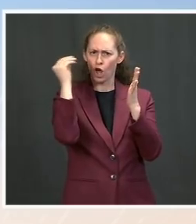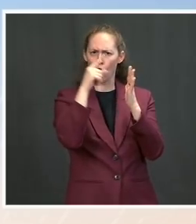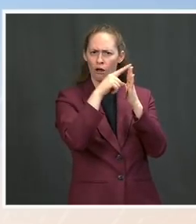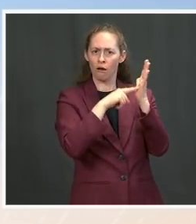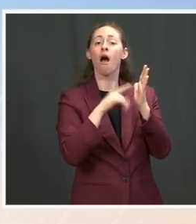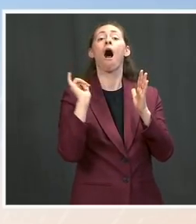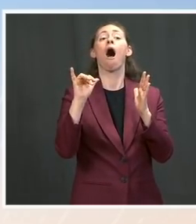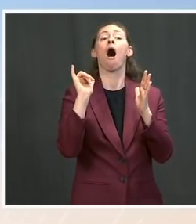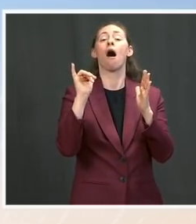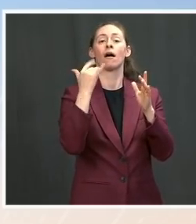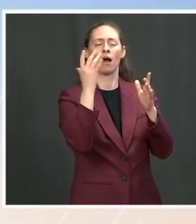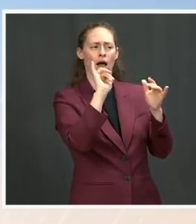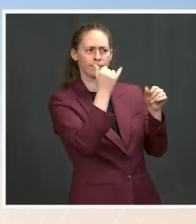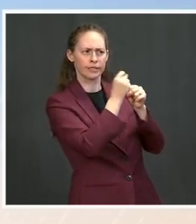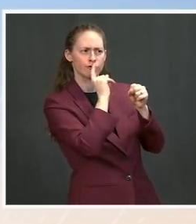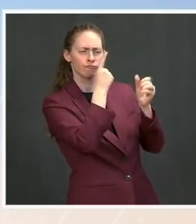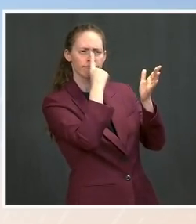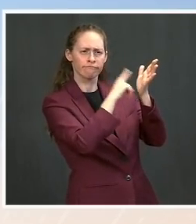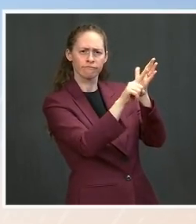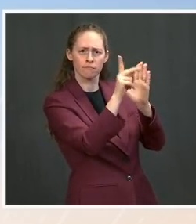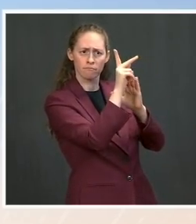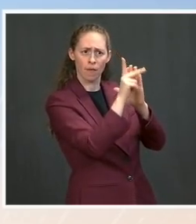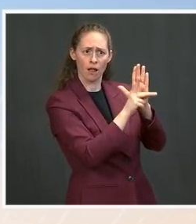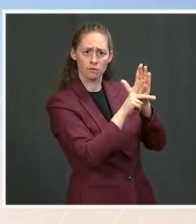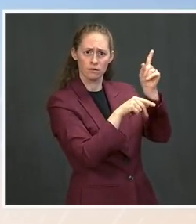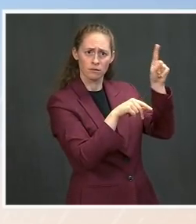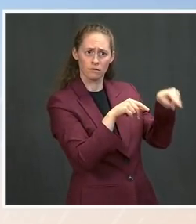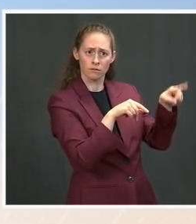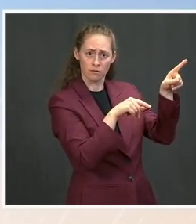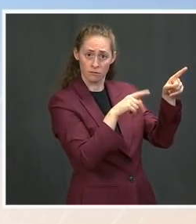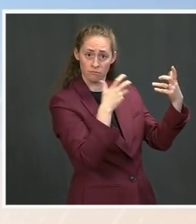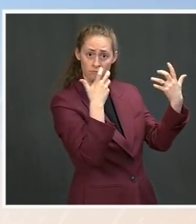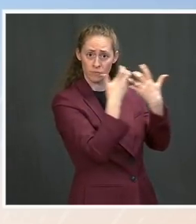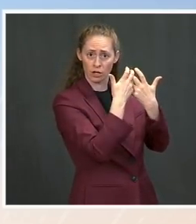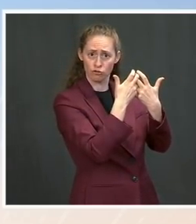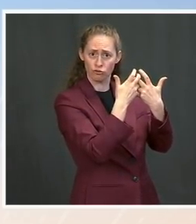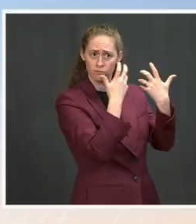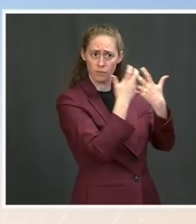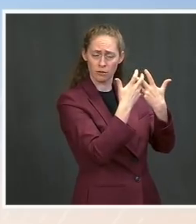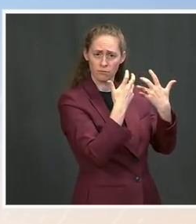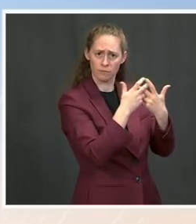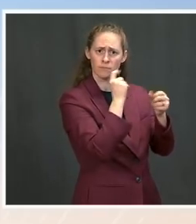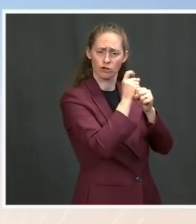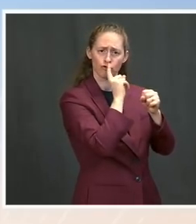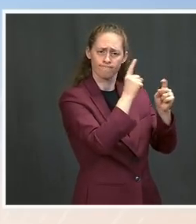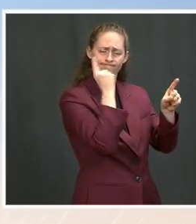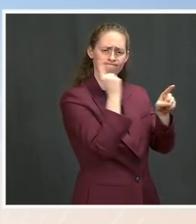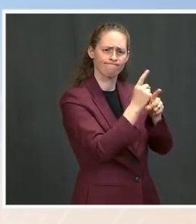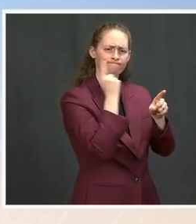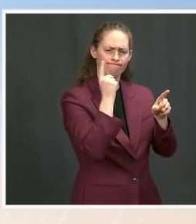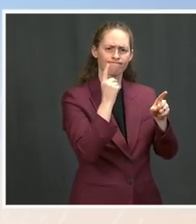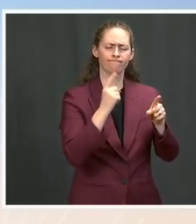are the right ones. That's going to take a little bit of time. Our ultimate goal from this review has always been to develop a strategy